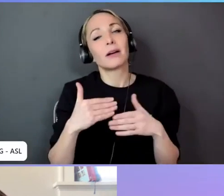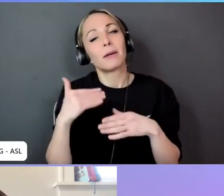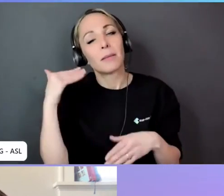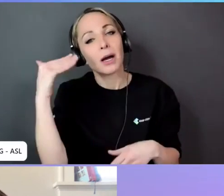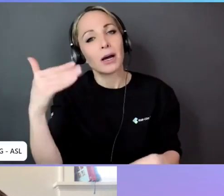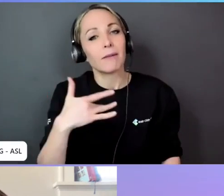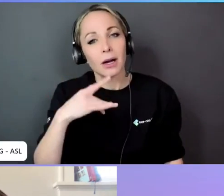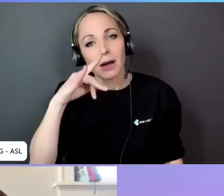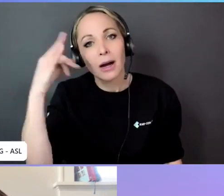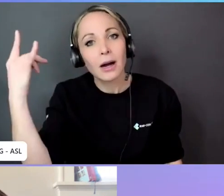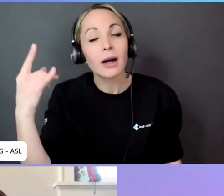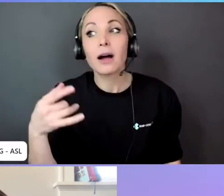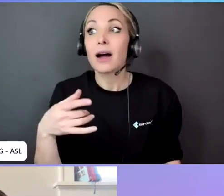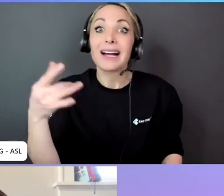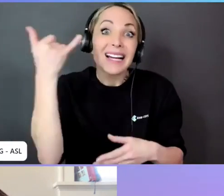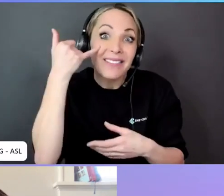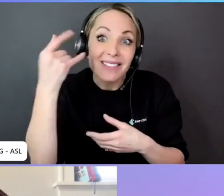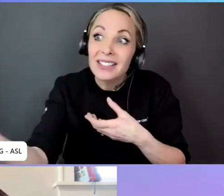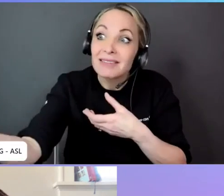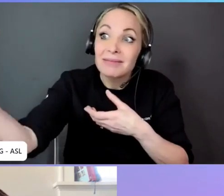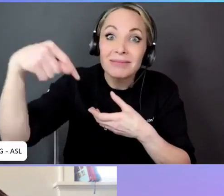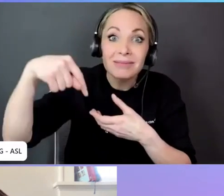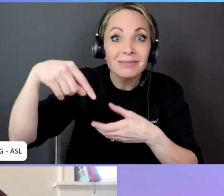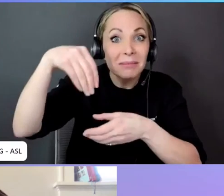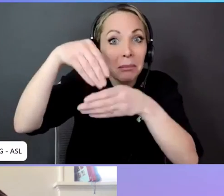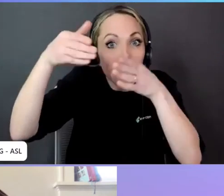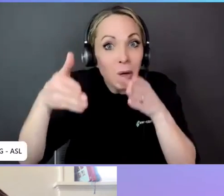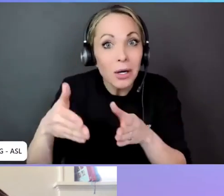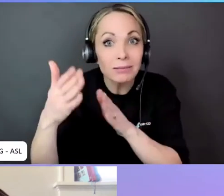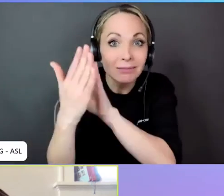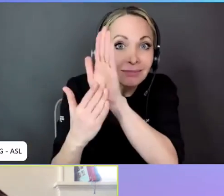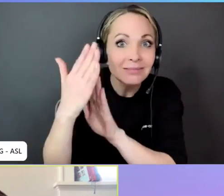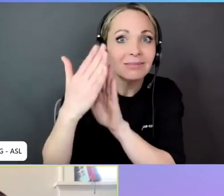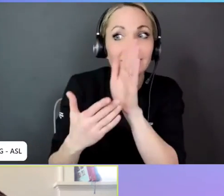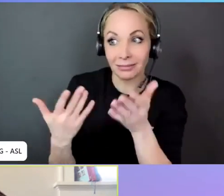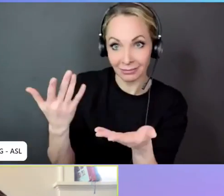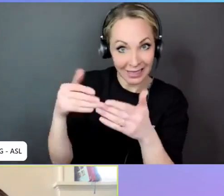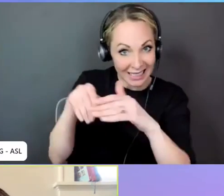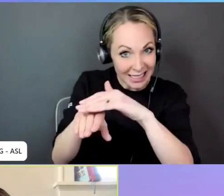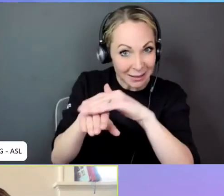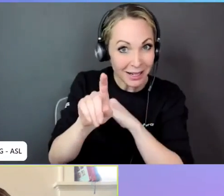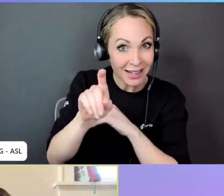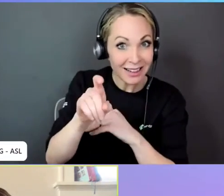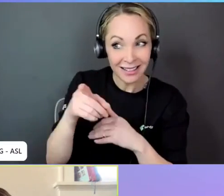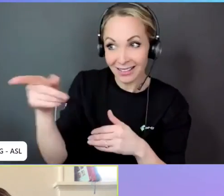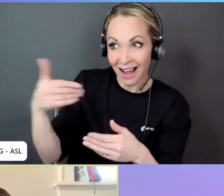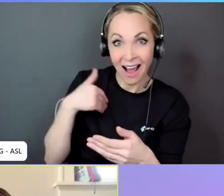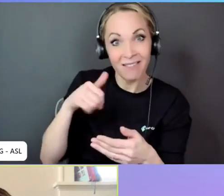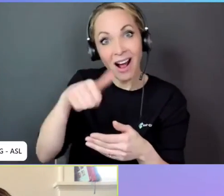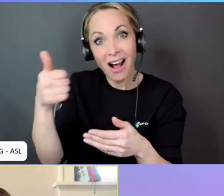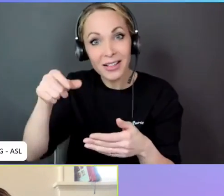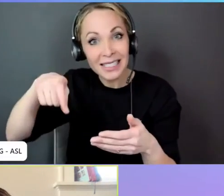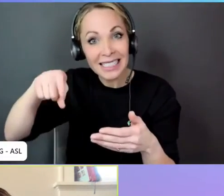research and. Remote sessions. If you must do something in an in person environment, make sure that space itself is accessible and ask people